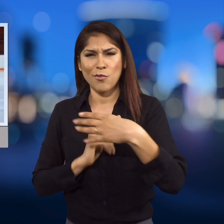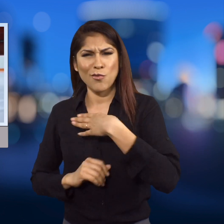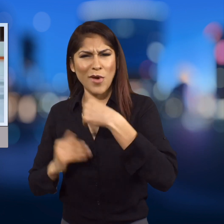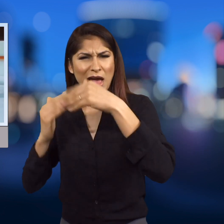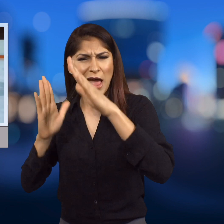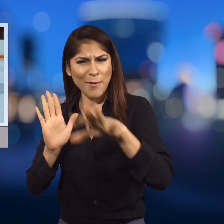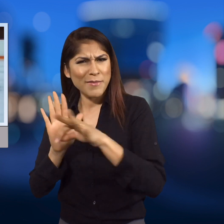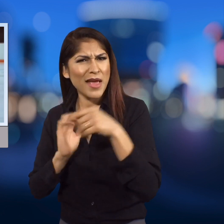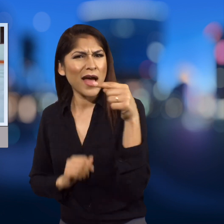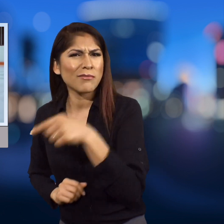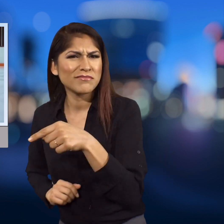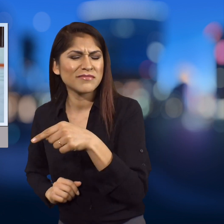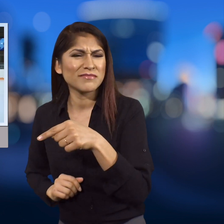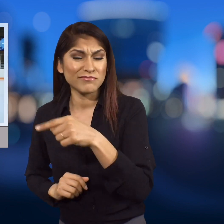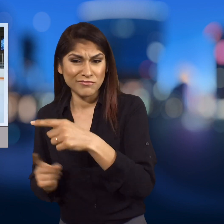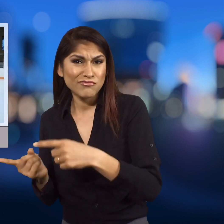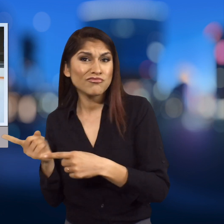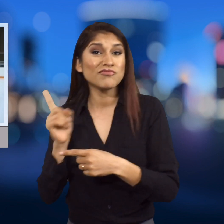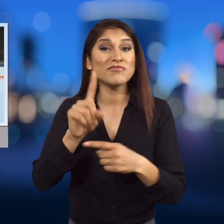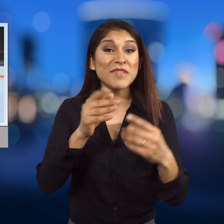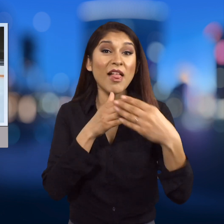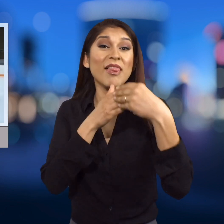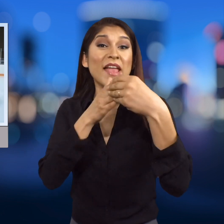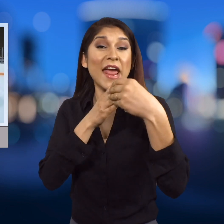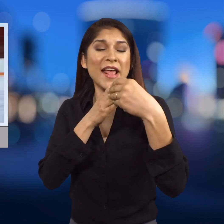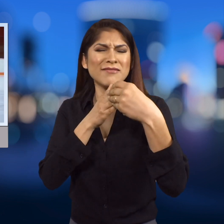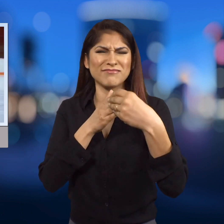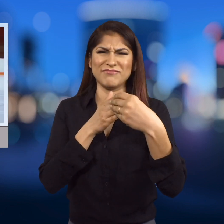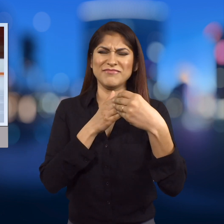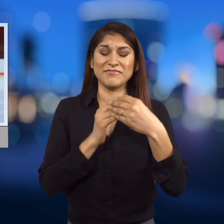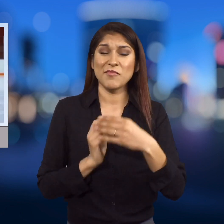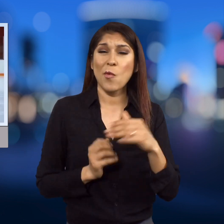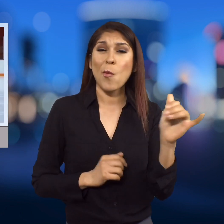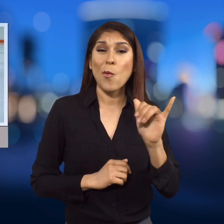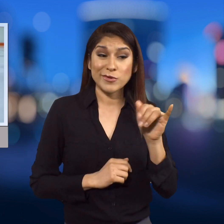Olympic delegation to Pyongyang.